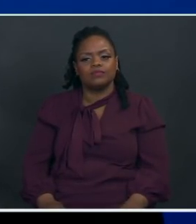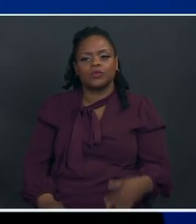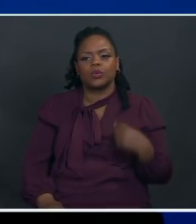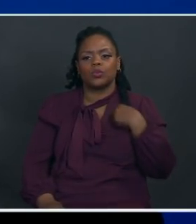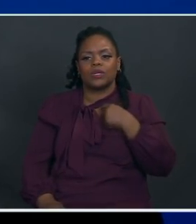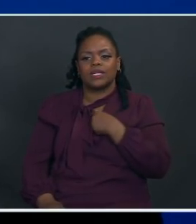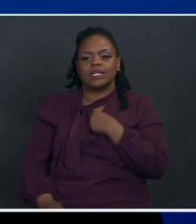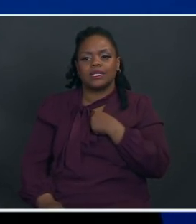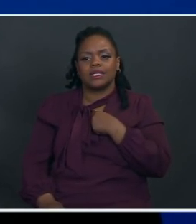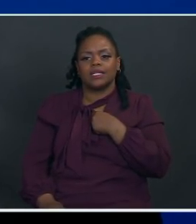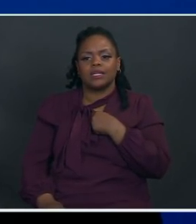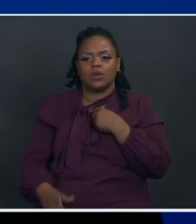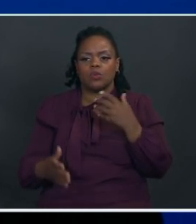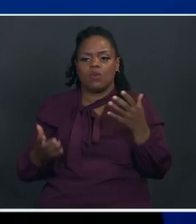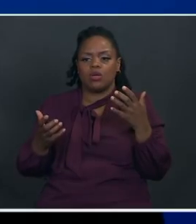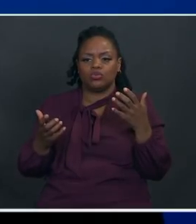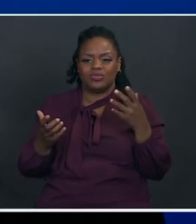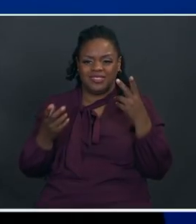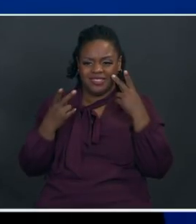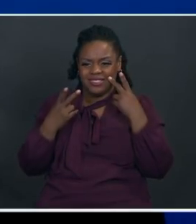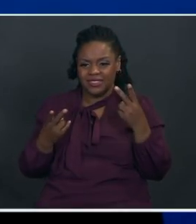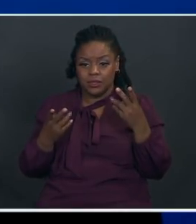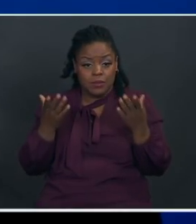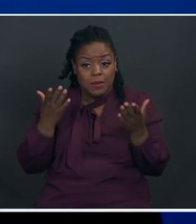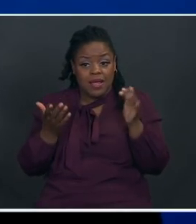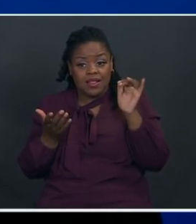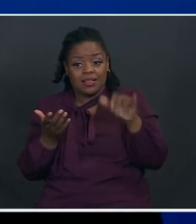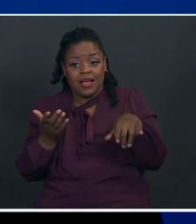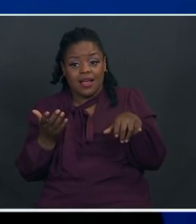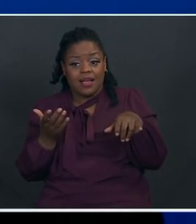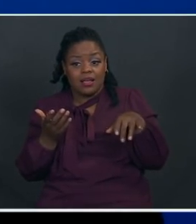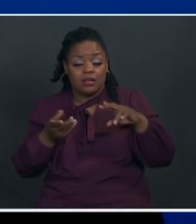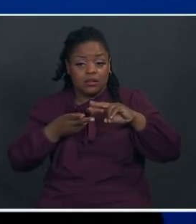that's when we trigger the kinds of things that I mentioned in my opening remarks,